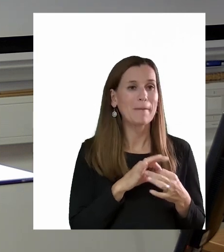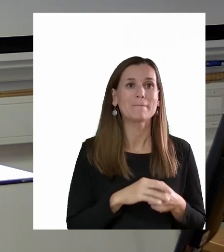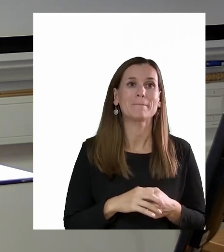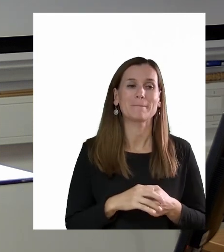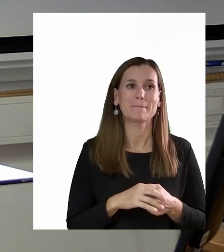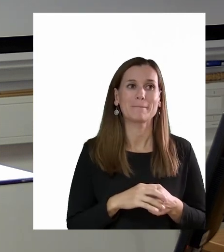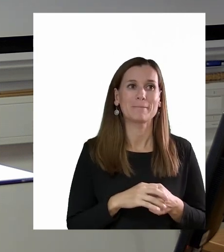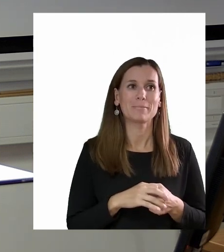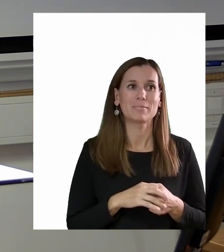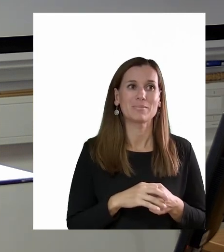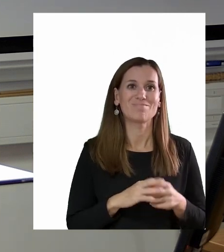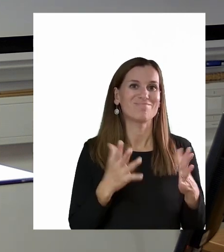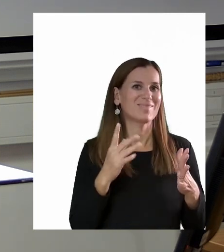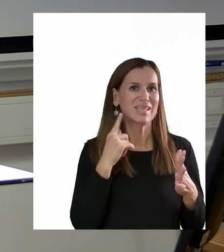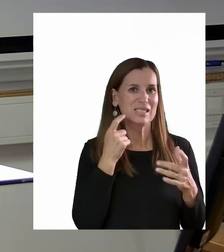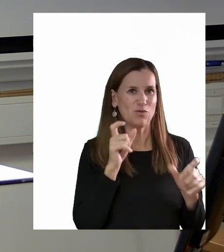I don't think we can hear him. Just a minute.